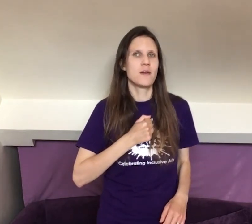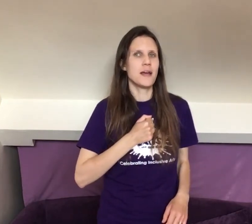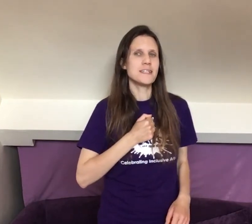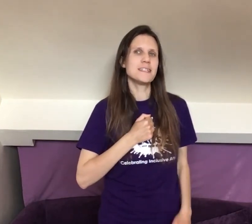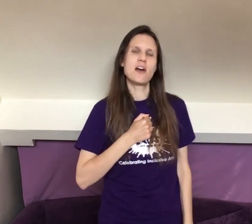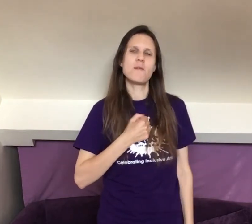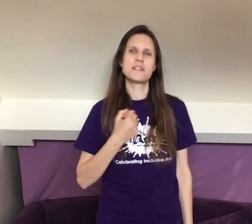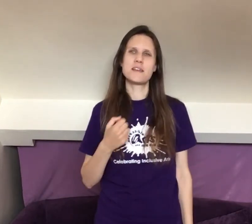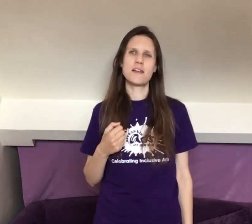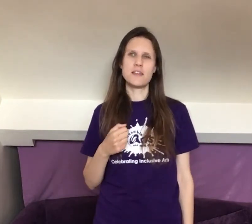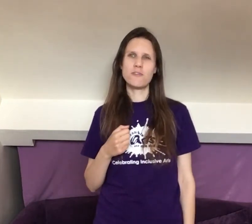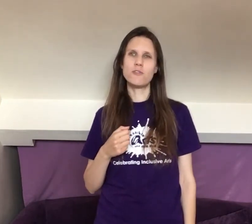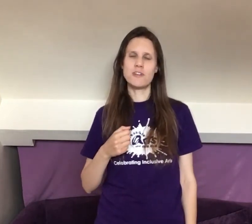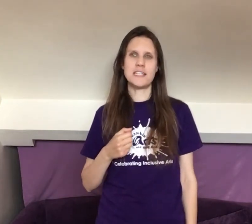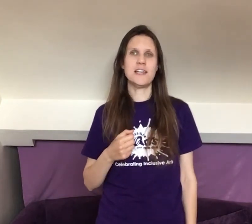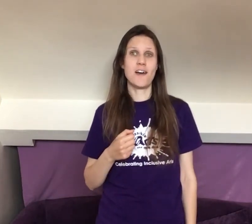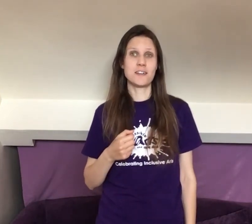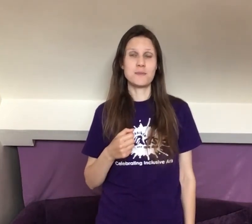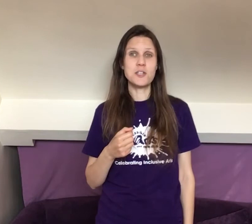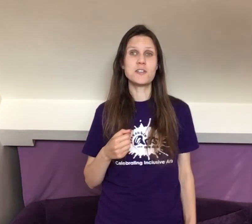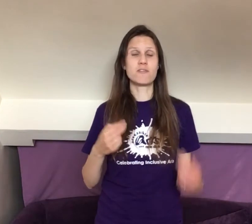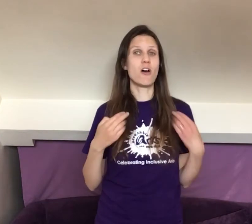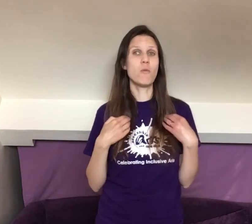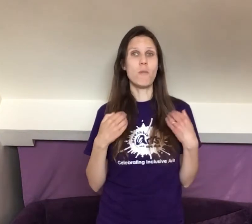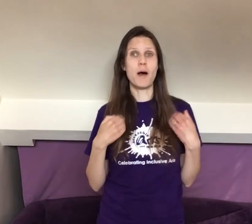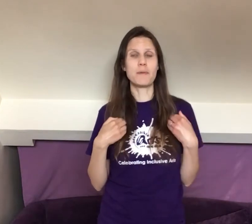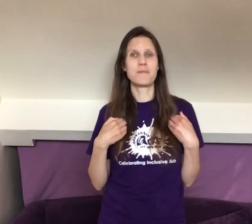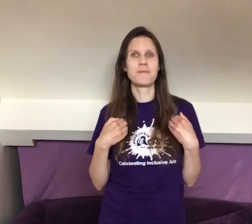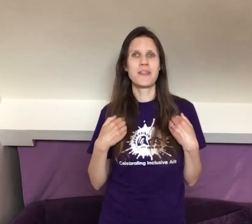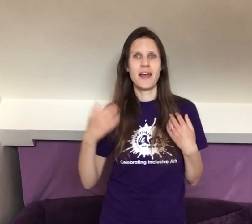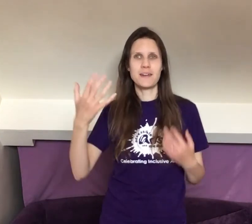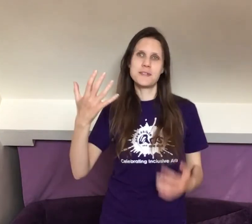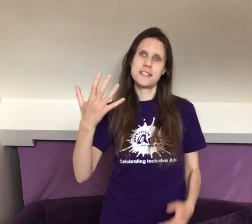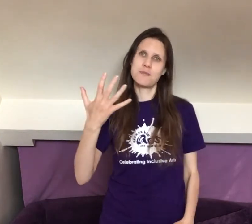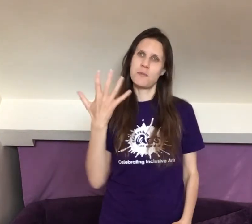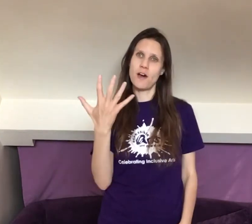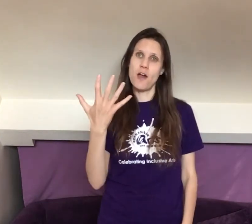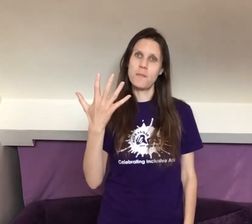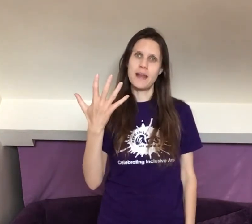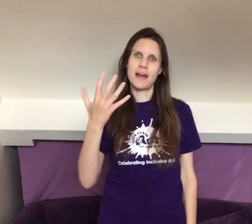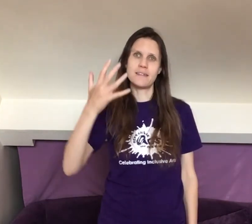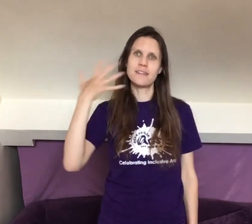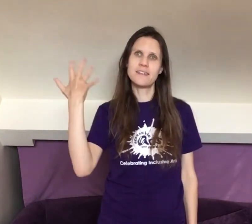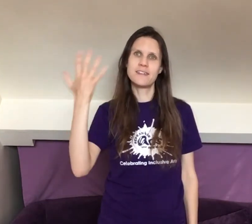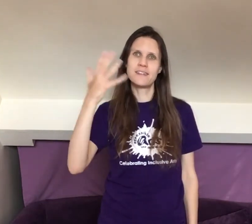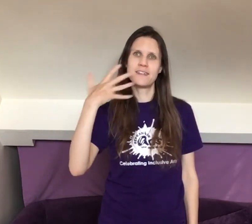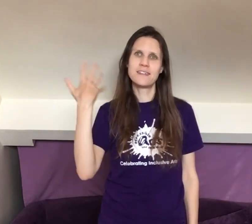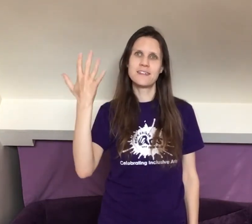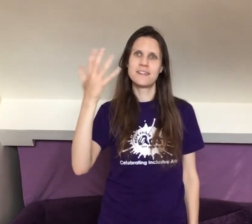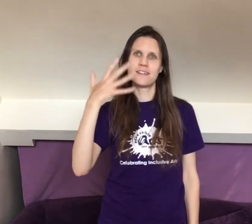We actually start with a sign that you’ve already learnt ‘cause we used it for our warm-up. And it was this one with our open hand –